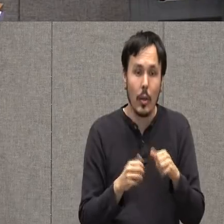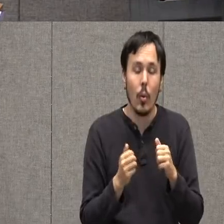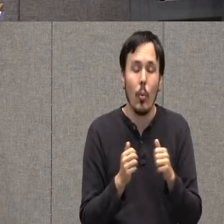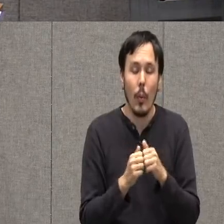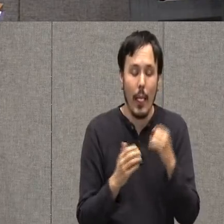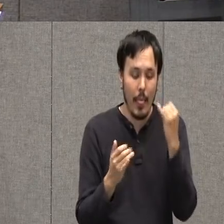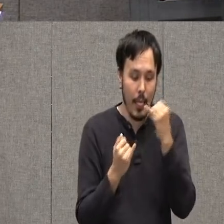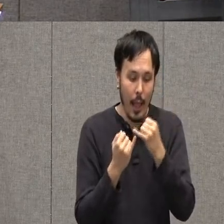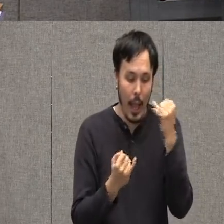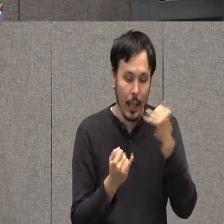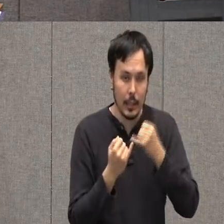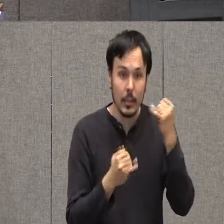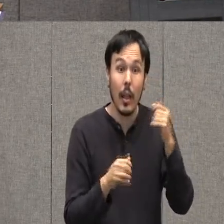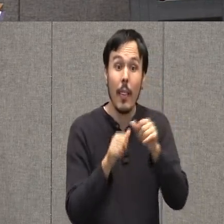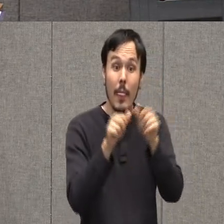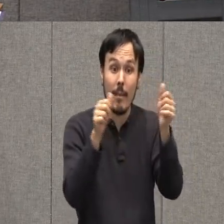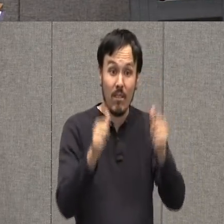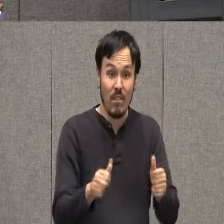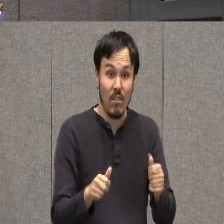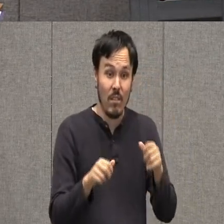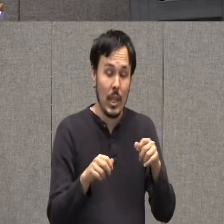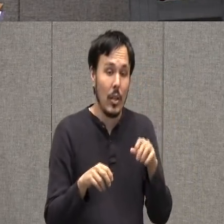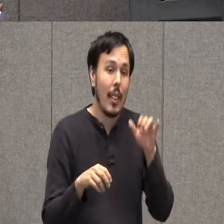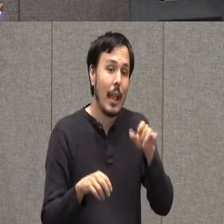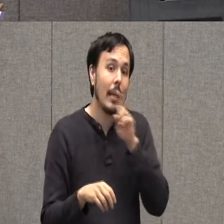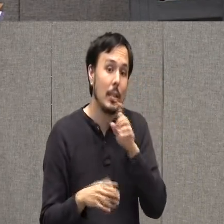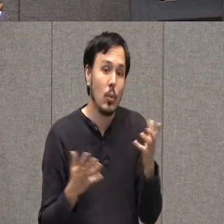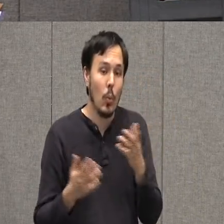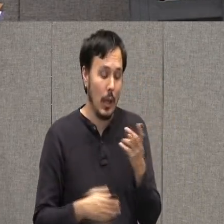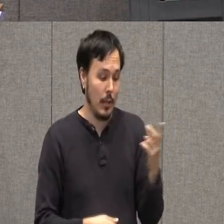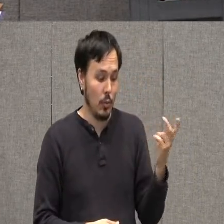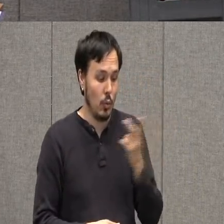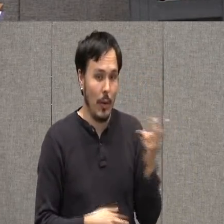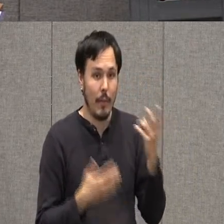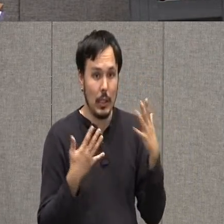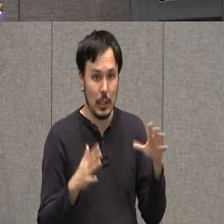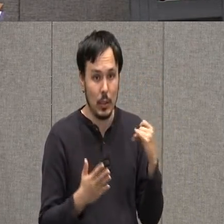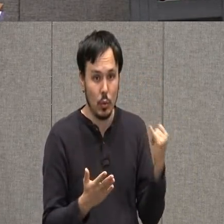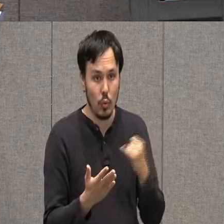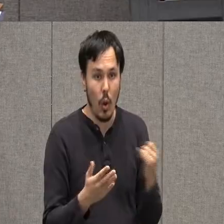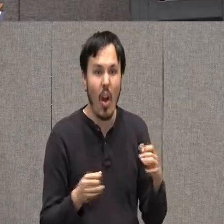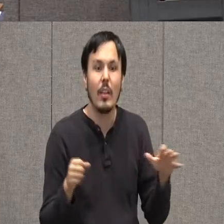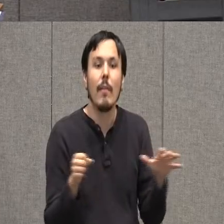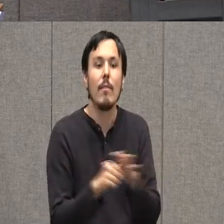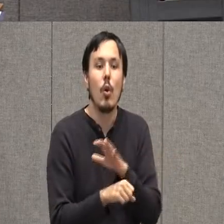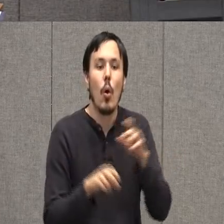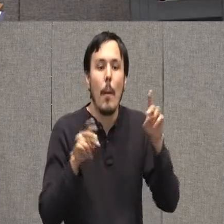and the figure drawing is what Ms. Ley has and what I have. These are full bodied people. Get ready.